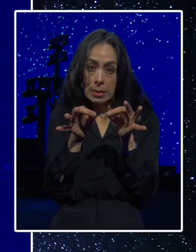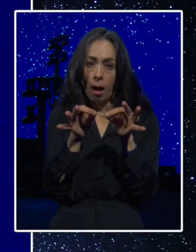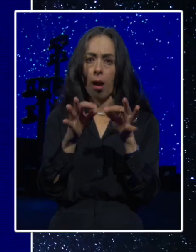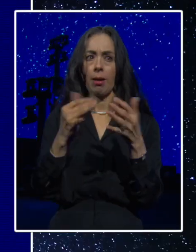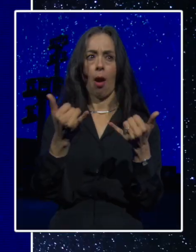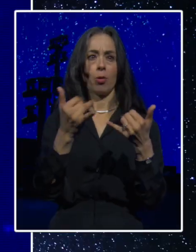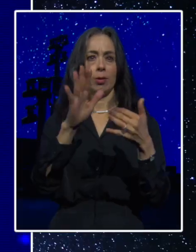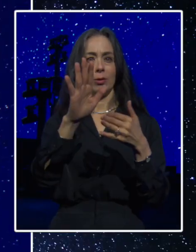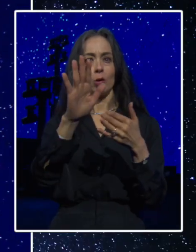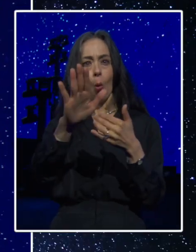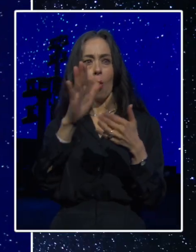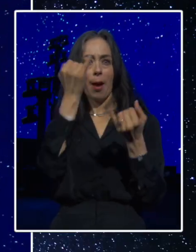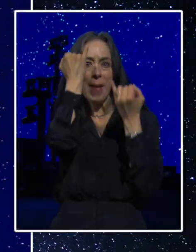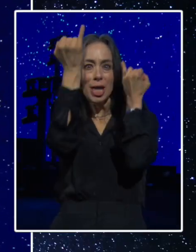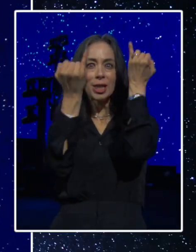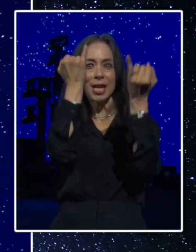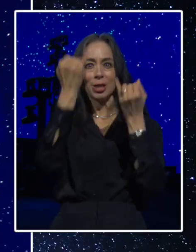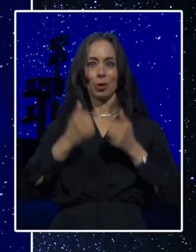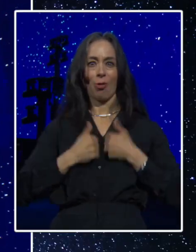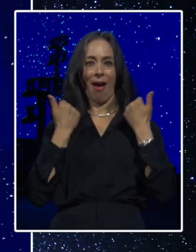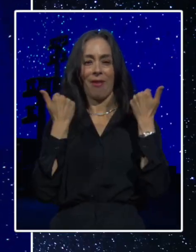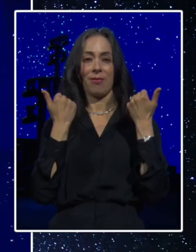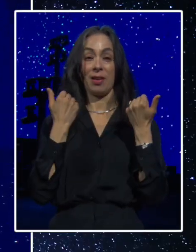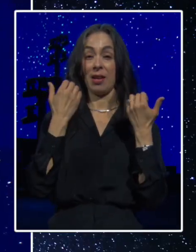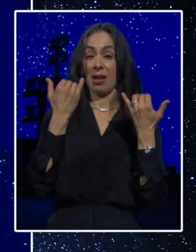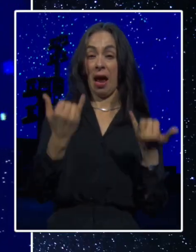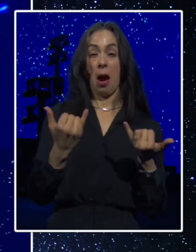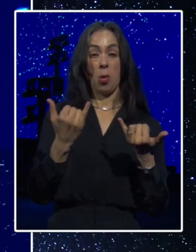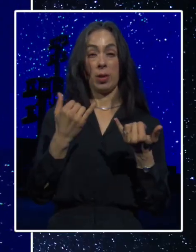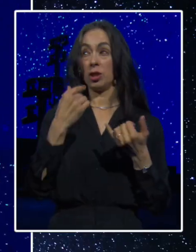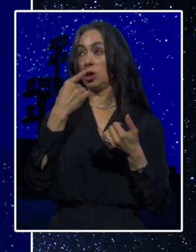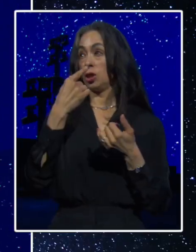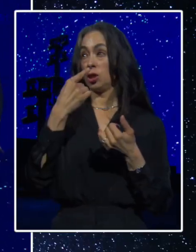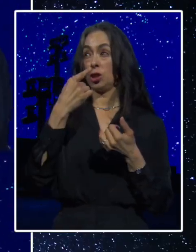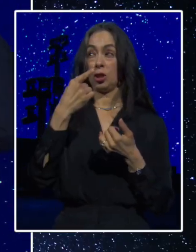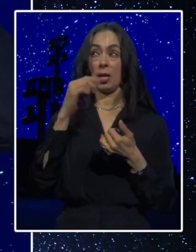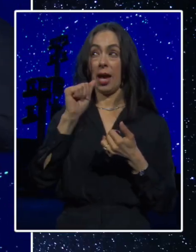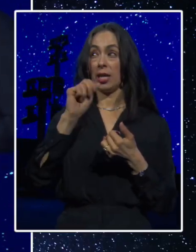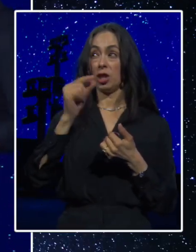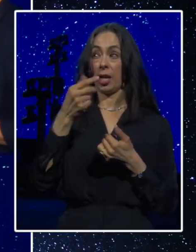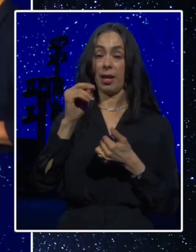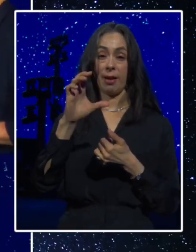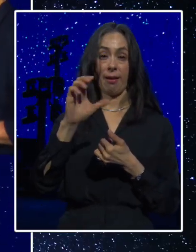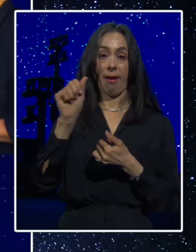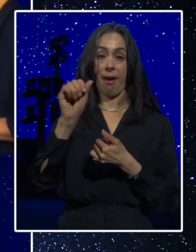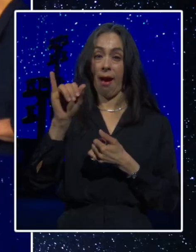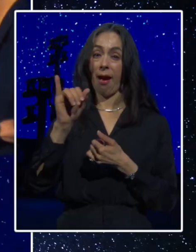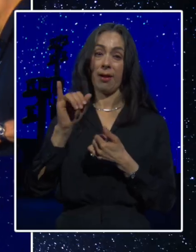With agentic AI, AI is no longer just a tool. It is an actively engaged, automated workflows,